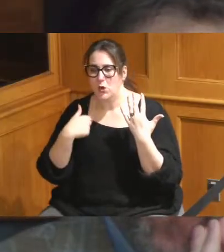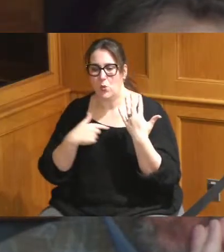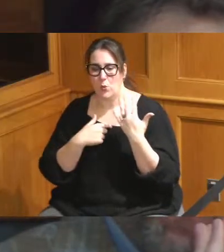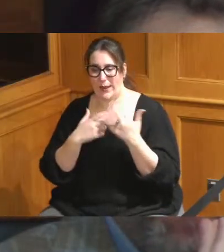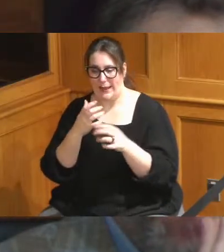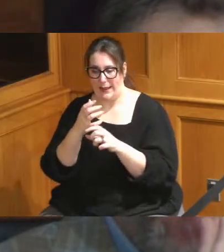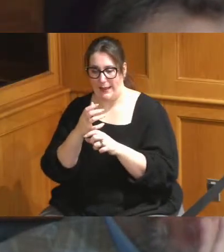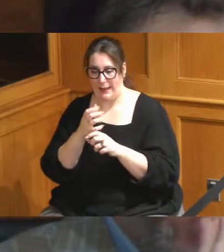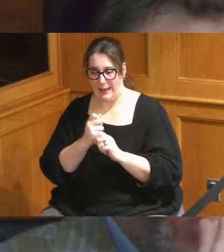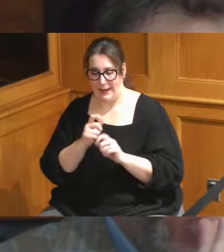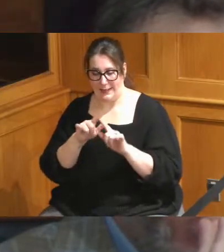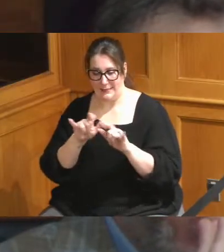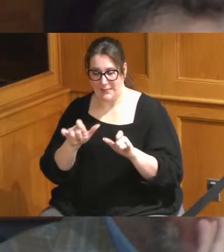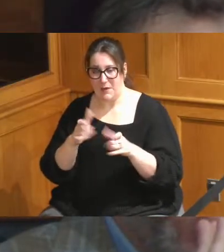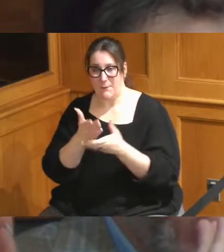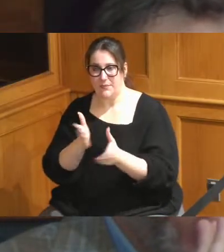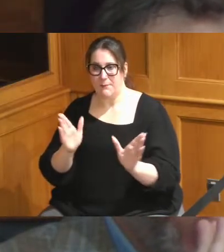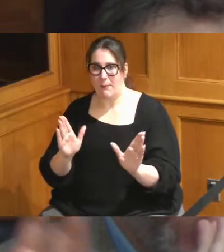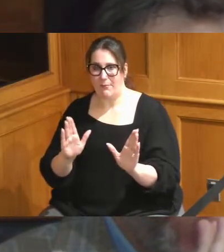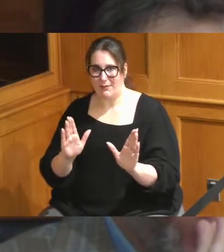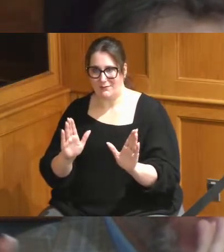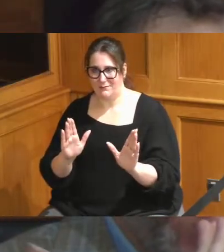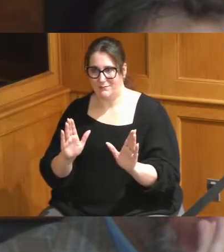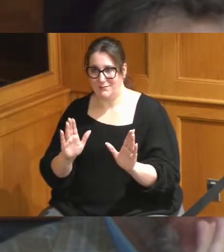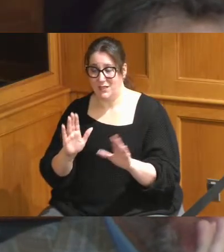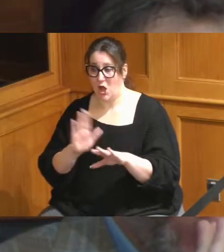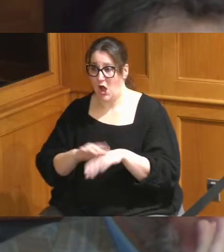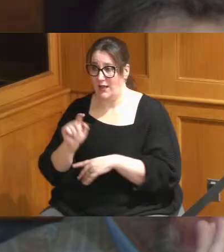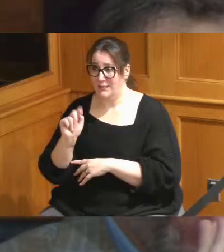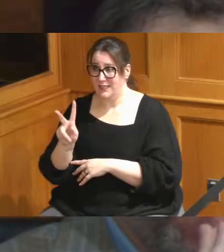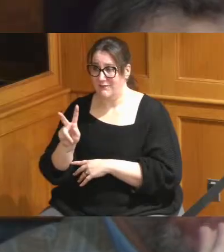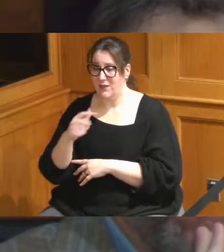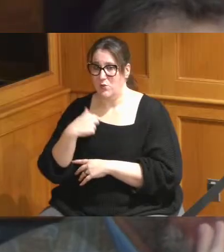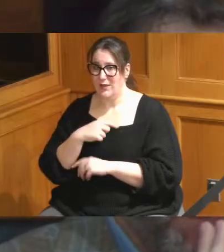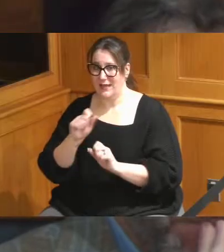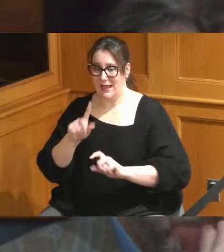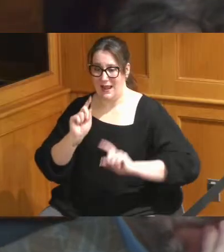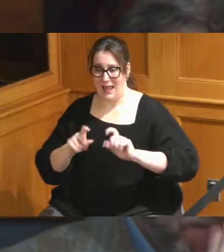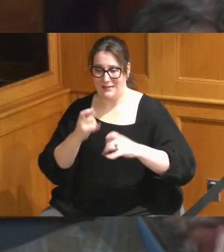public is getting it. We're getting it and it's on TV and we get to ask some questions now. But we